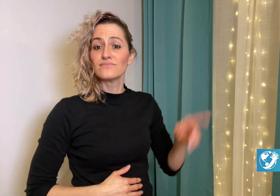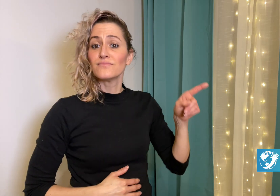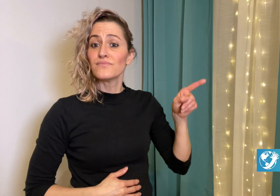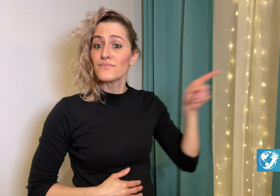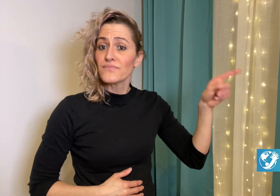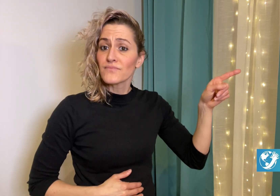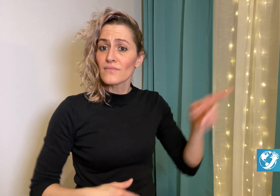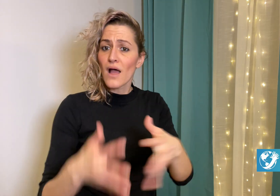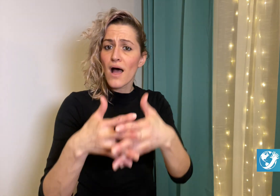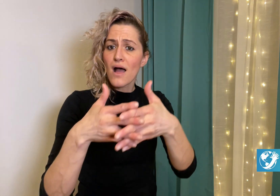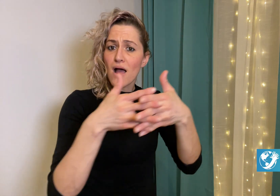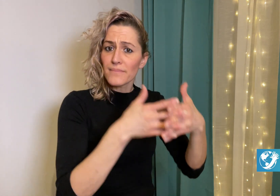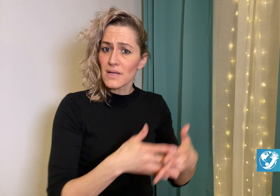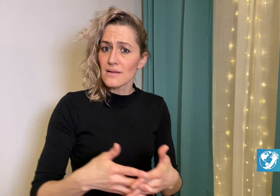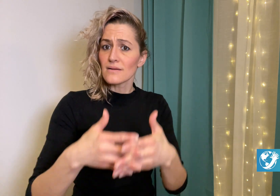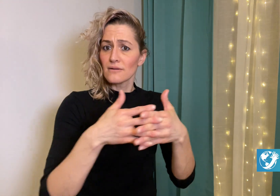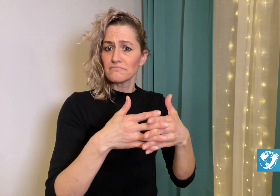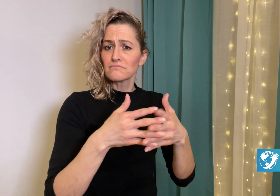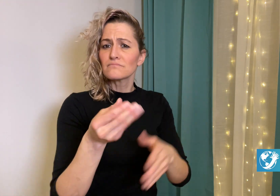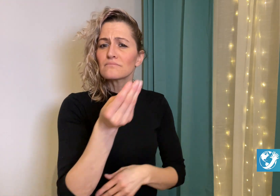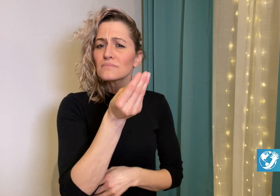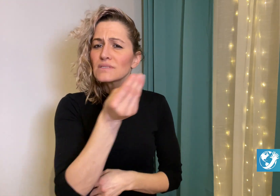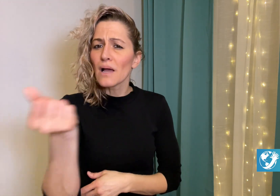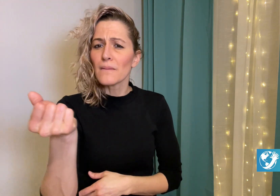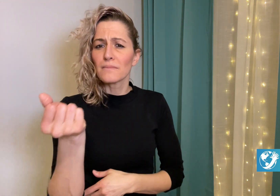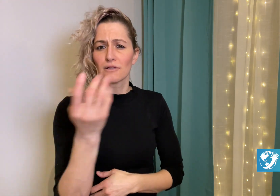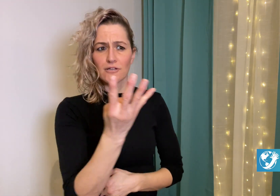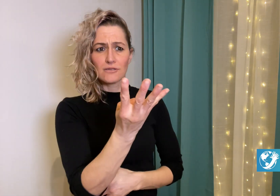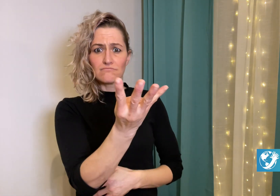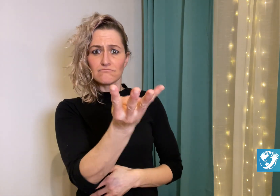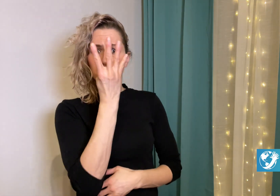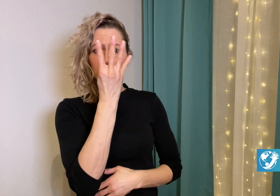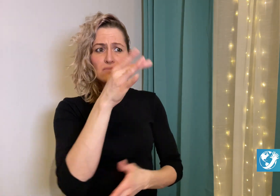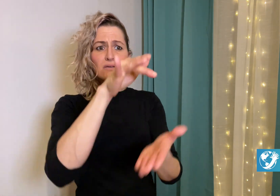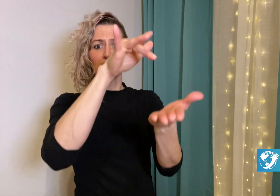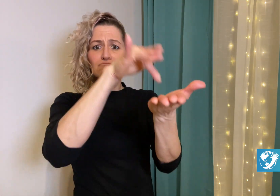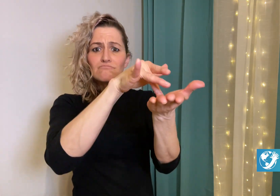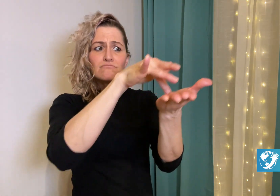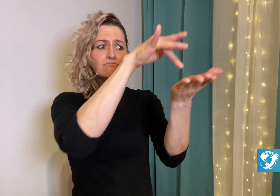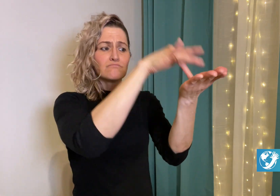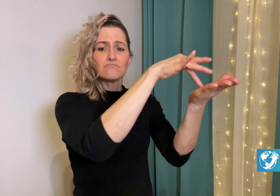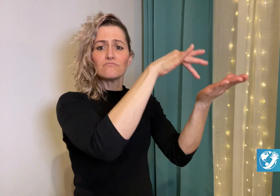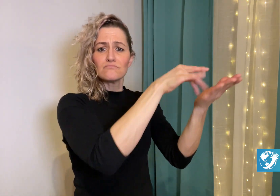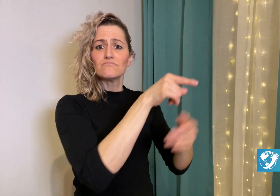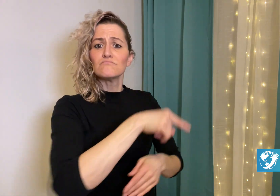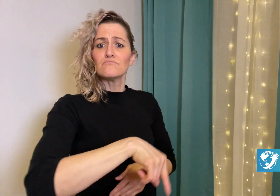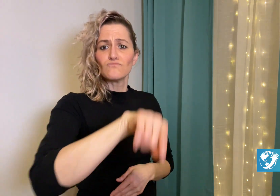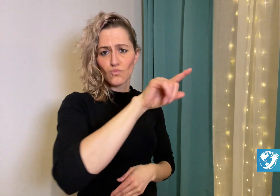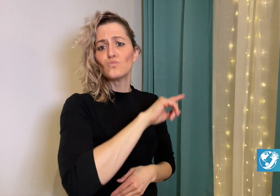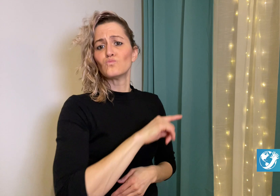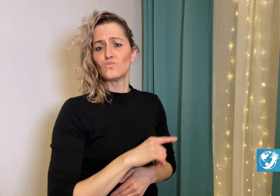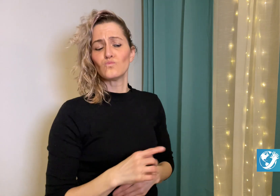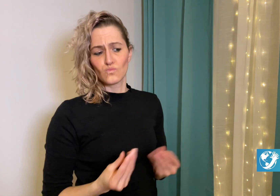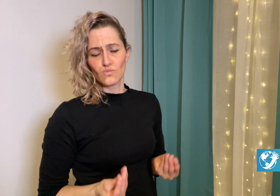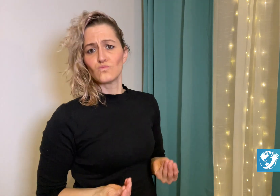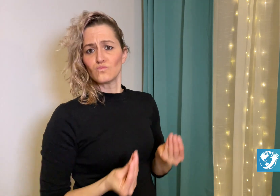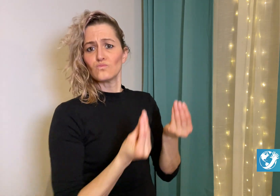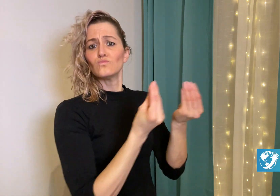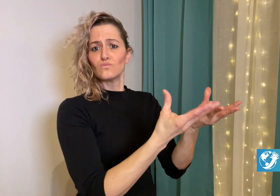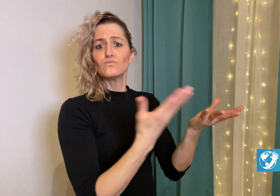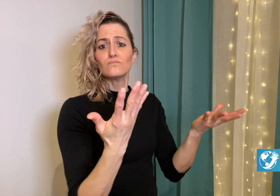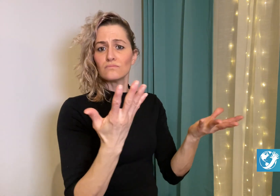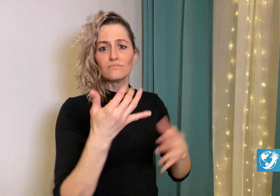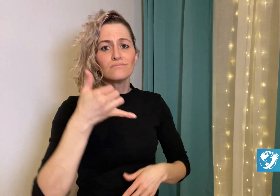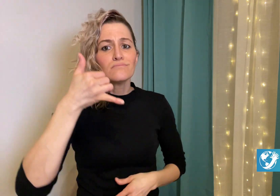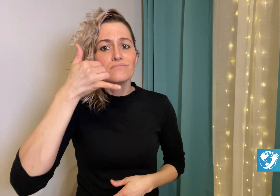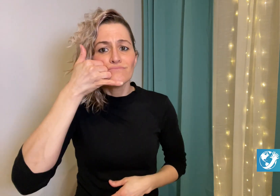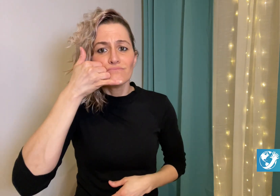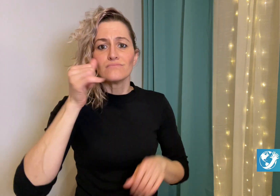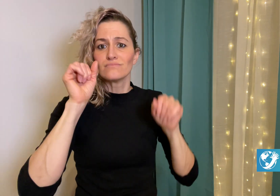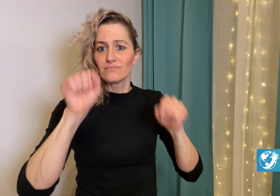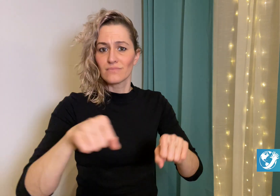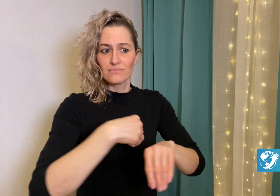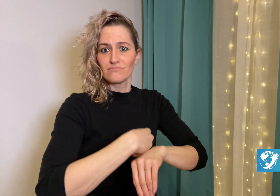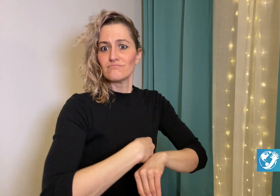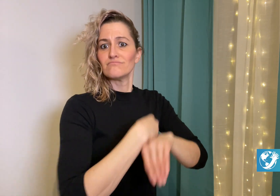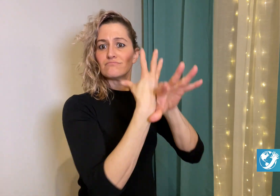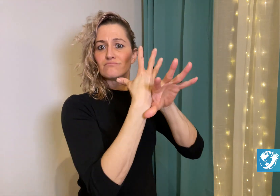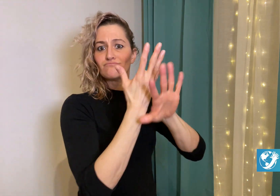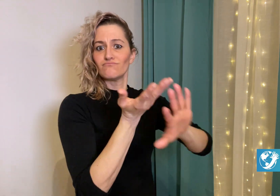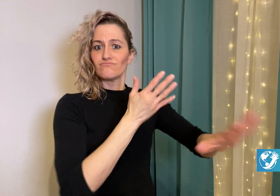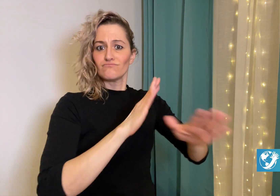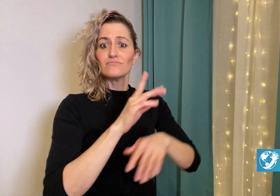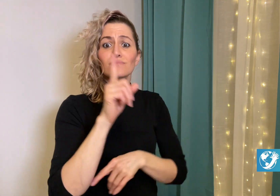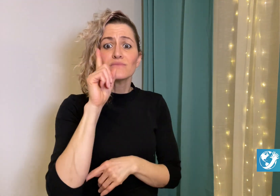In the United States, some prisons provide video phones